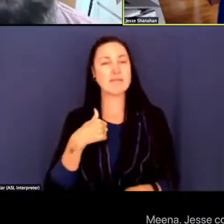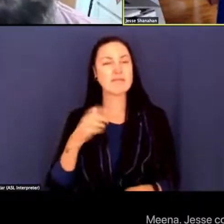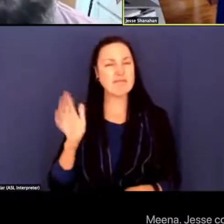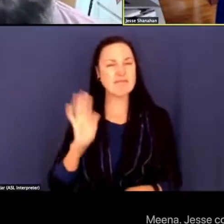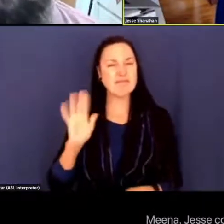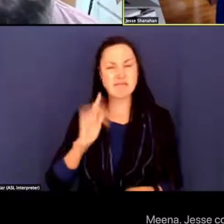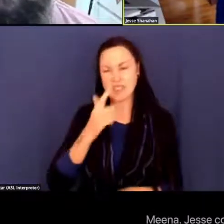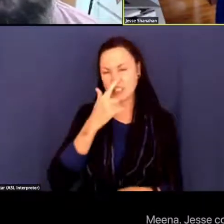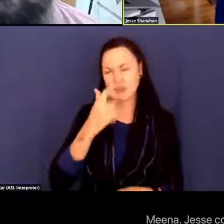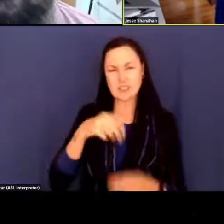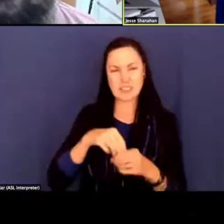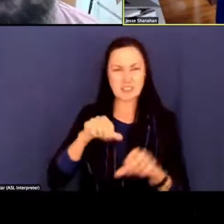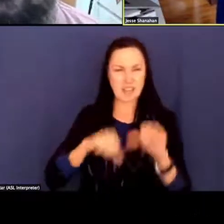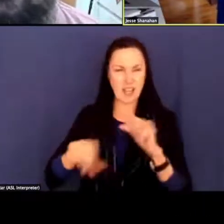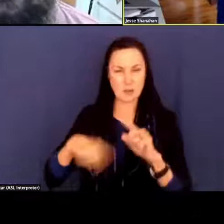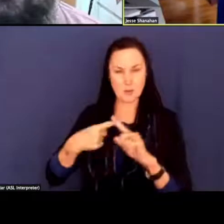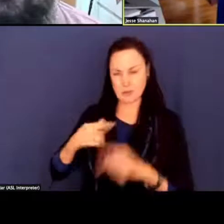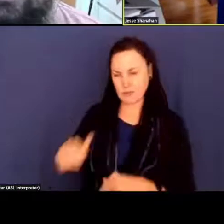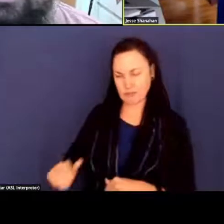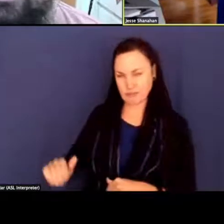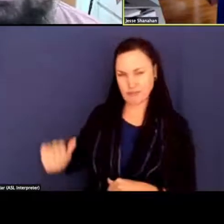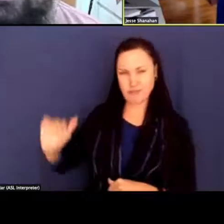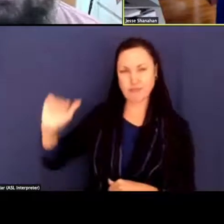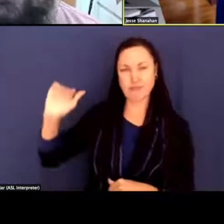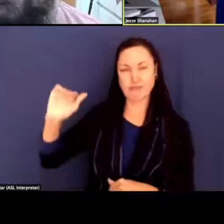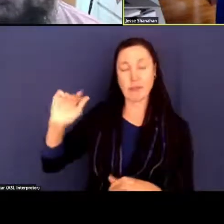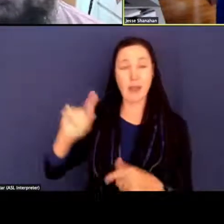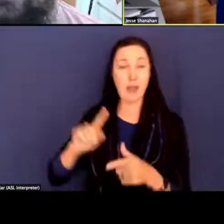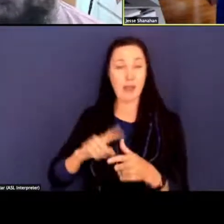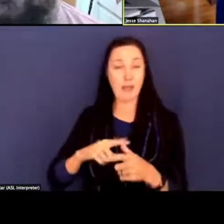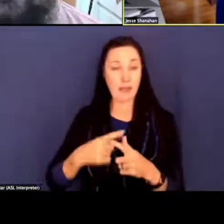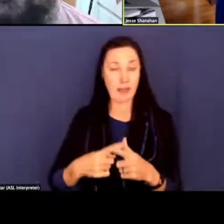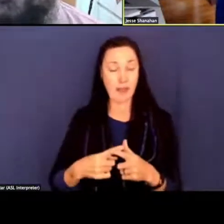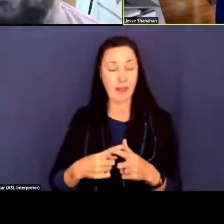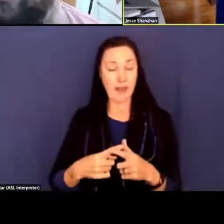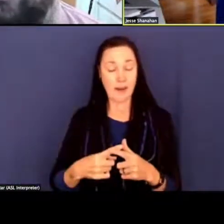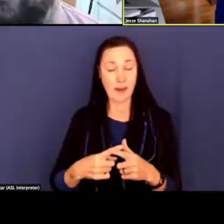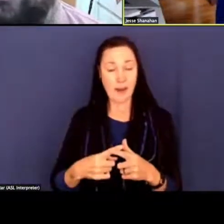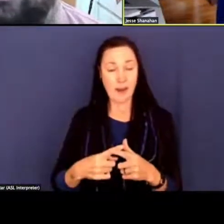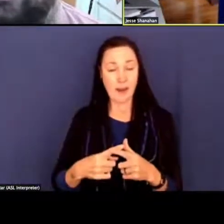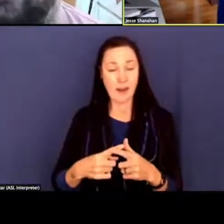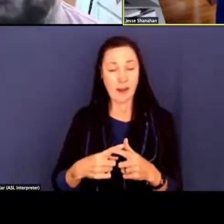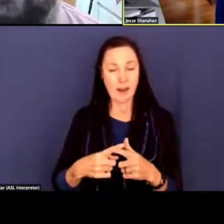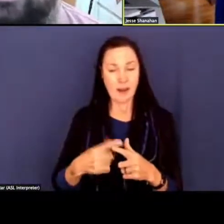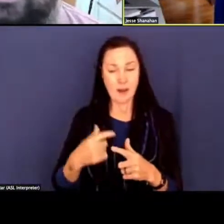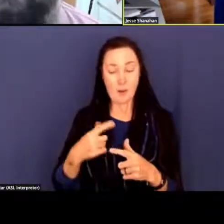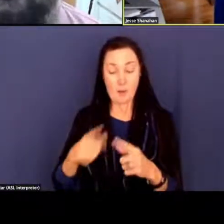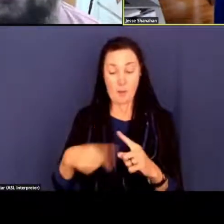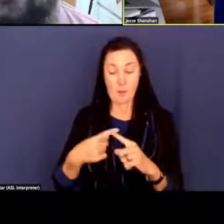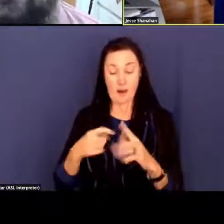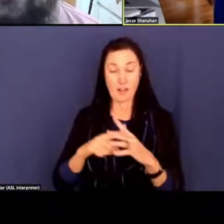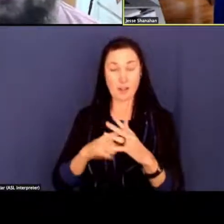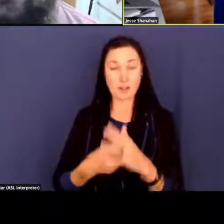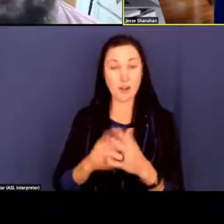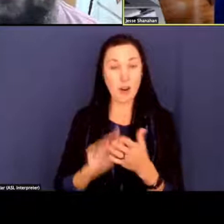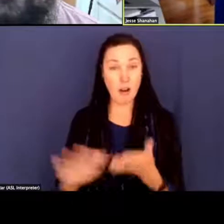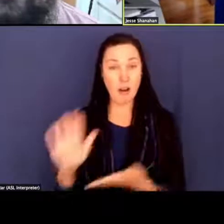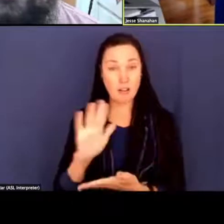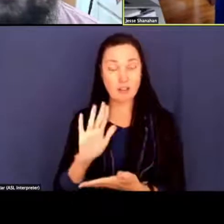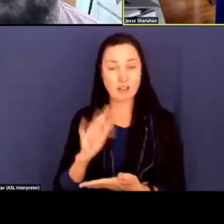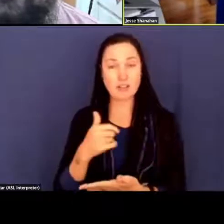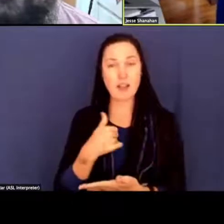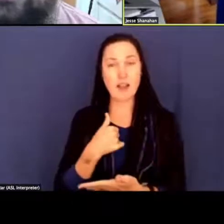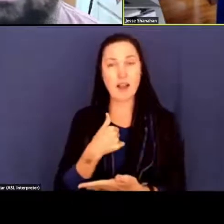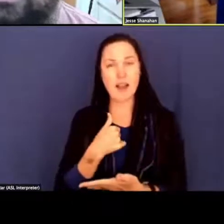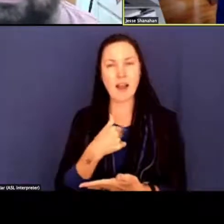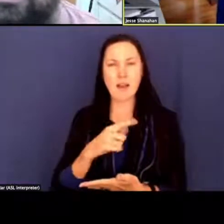as a child, and then when I first went to college I was really intimidated by the